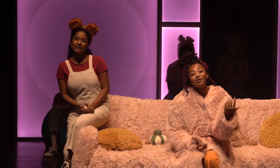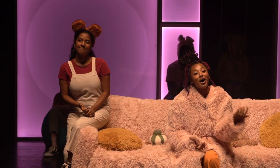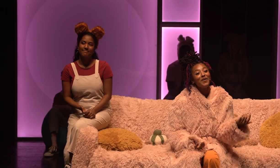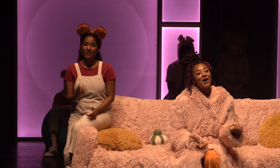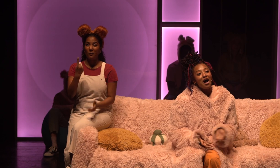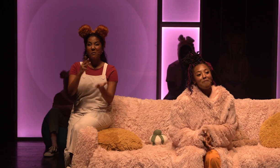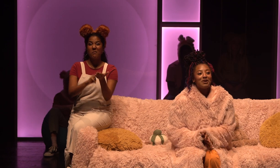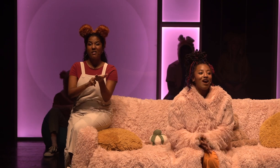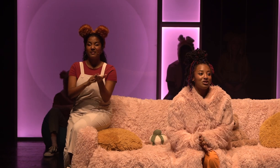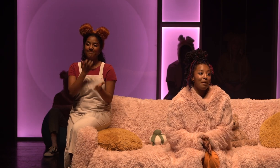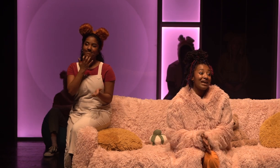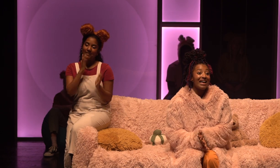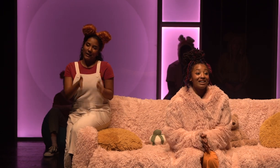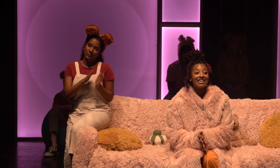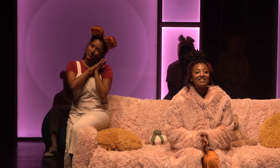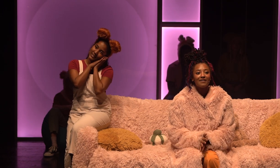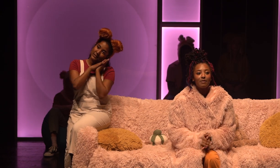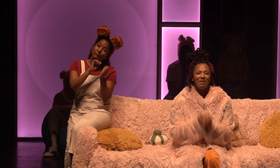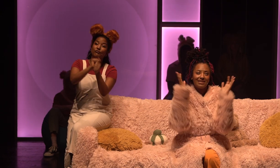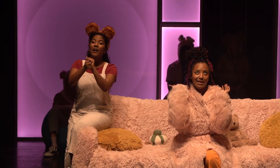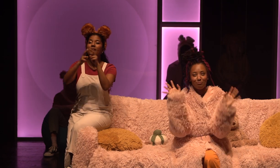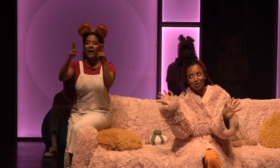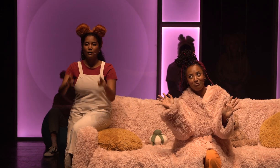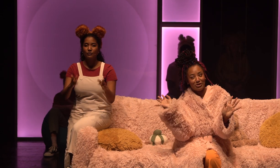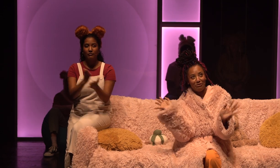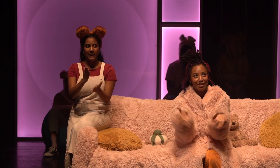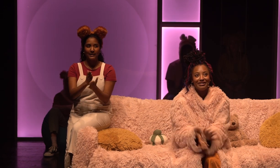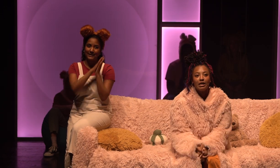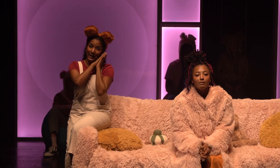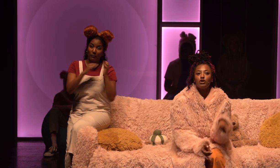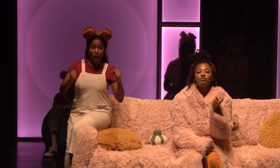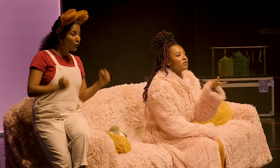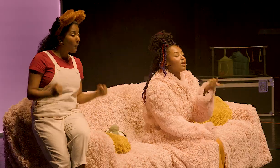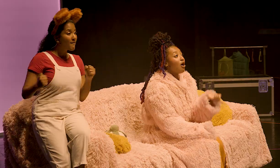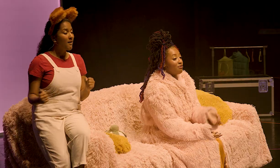or so I've been crashing at my mates' houses. Basically, sofa surfing. So to